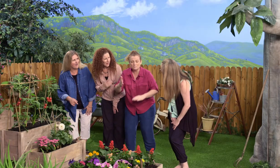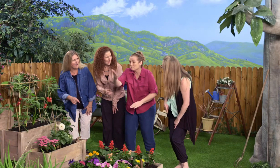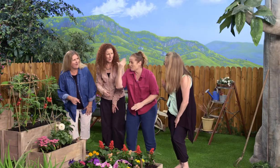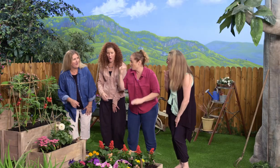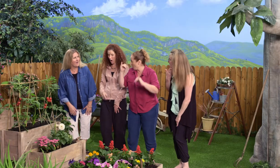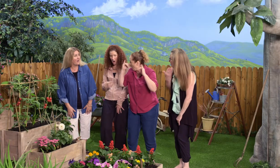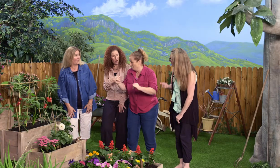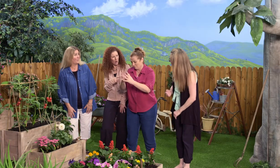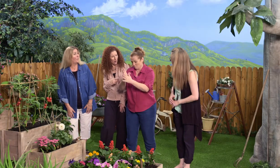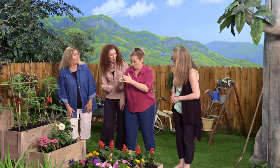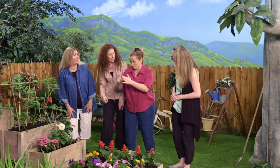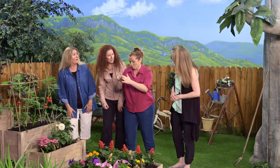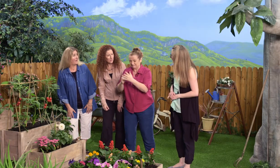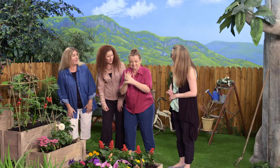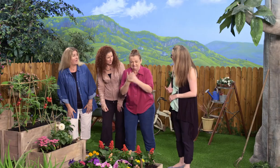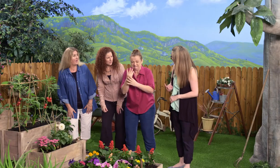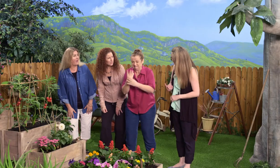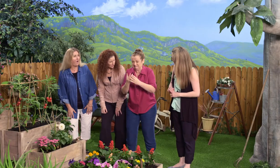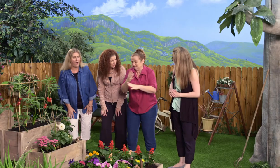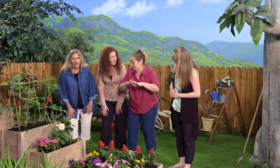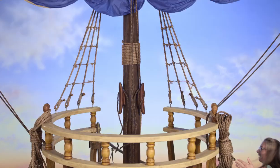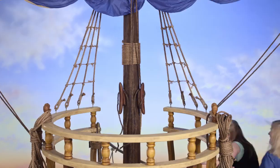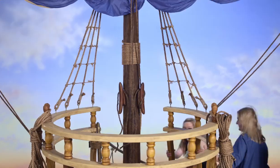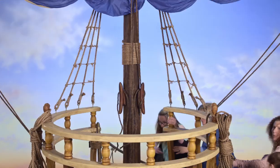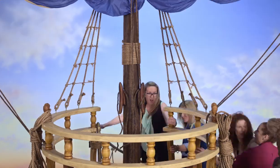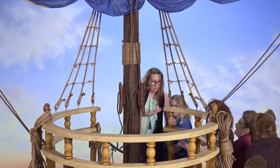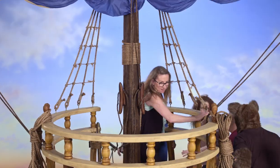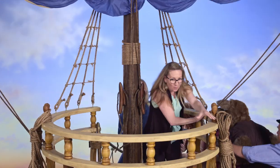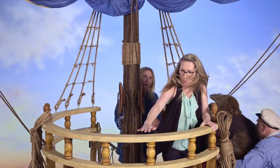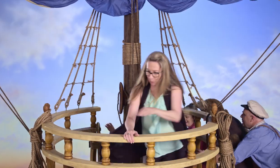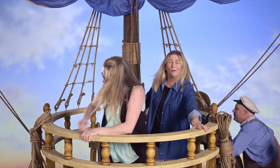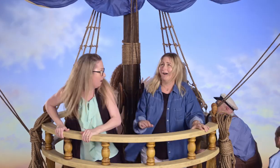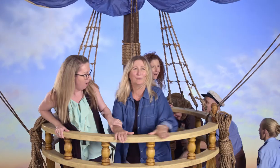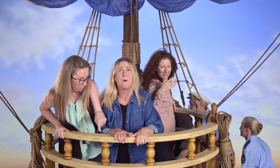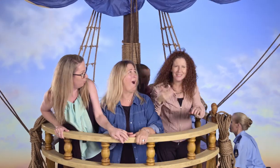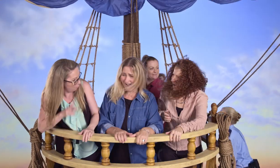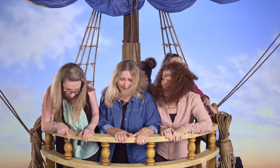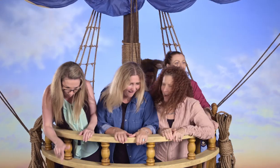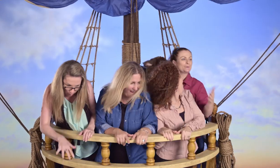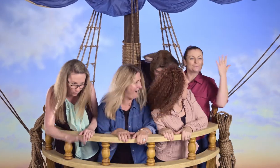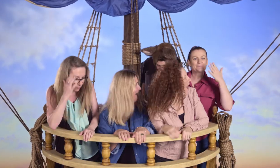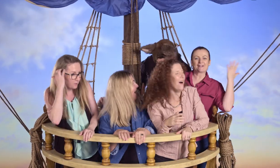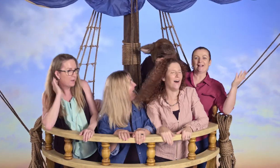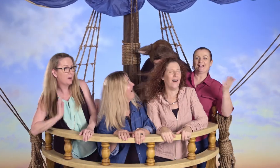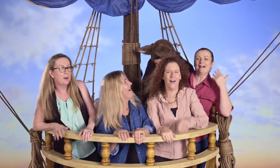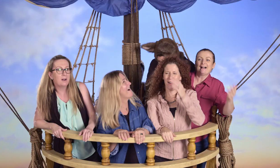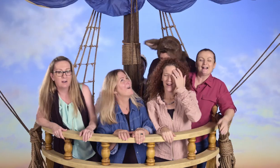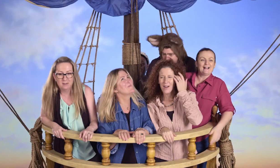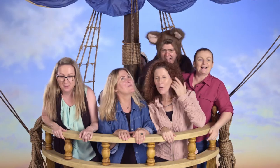Before, there were so many awful weeds everywhere. Oh! Wow! Oh, feel the breeze.